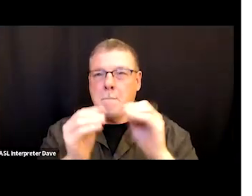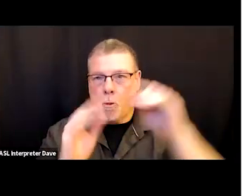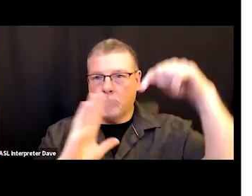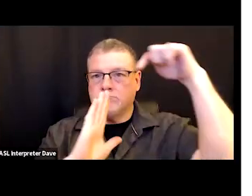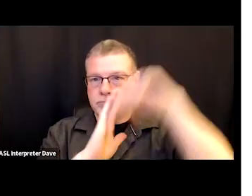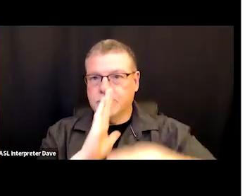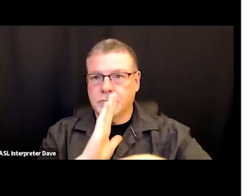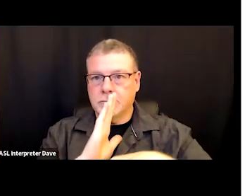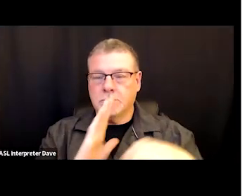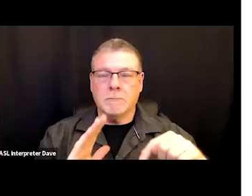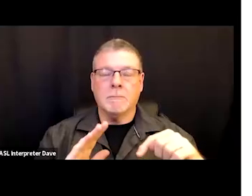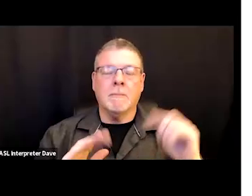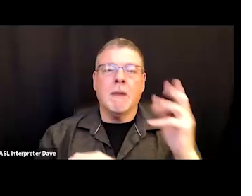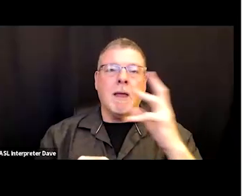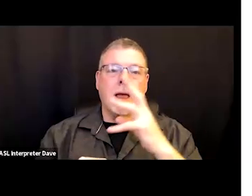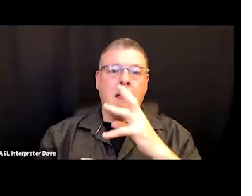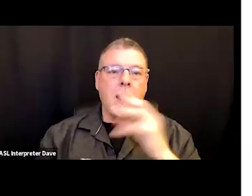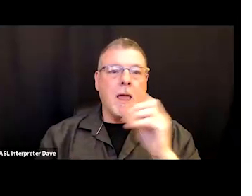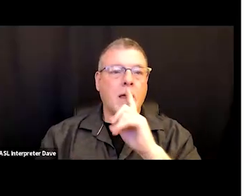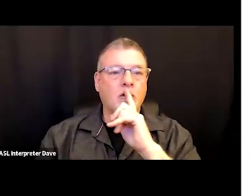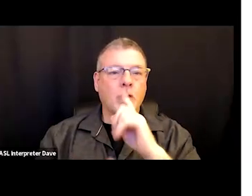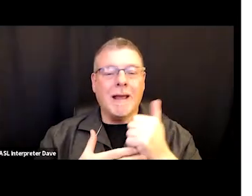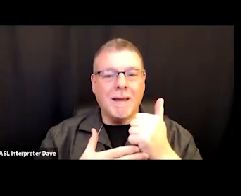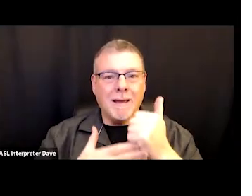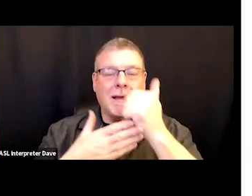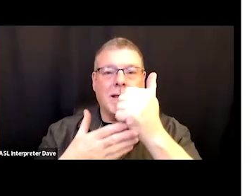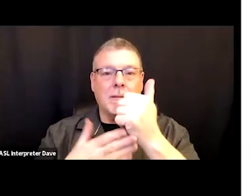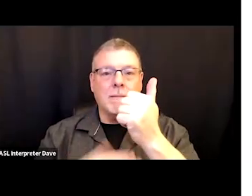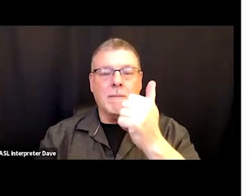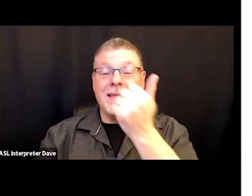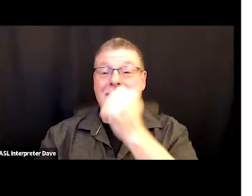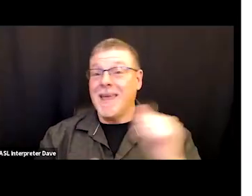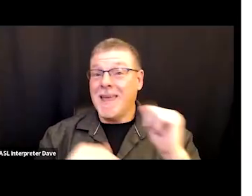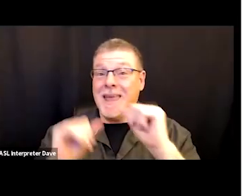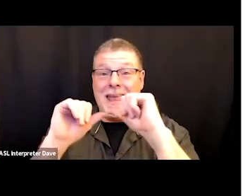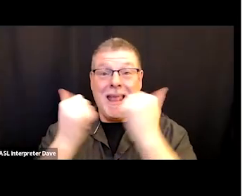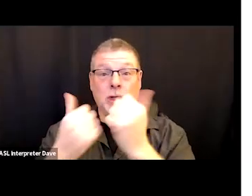and really help, I think, any justice agency or organization,